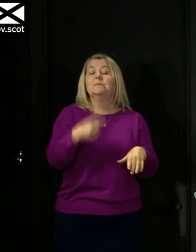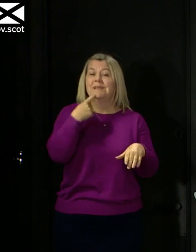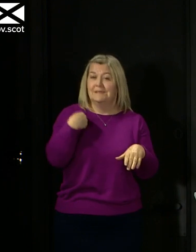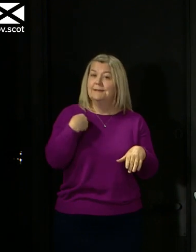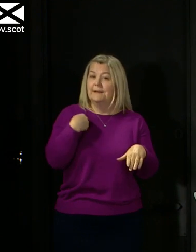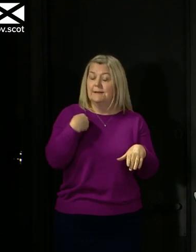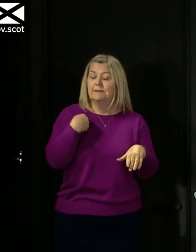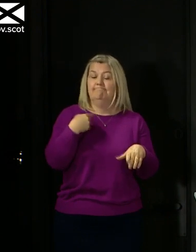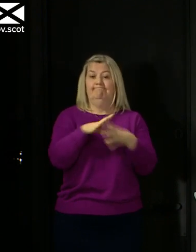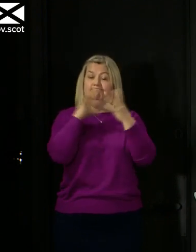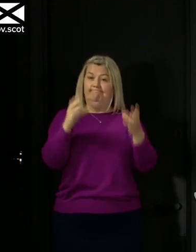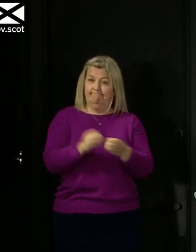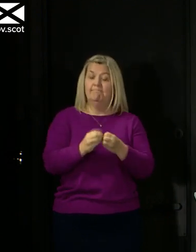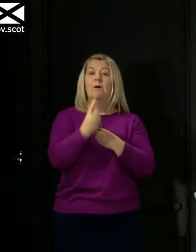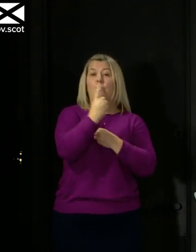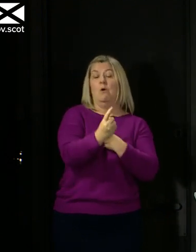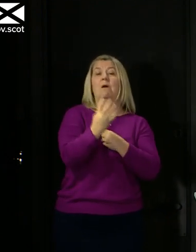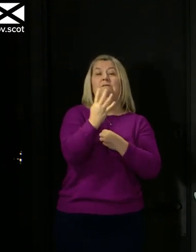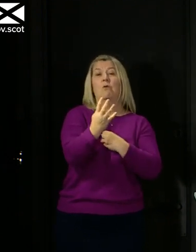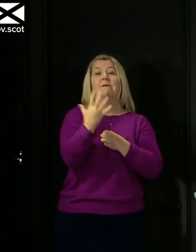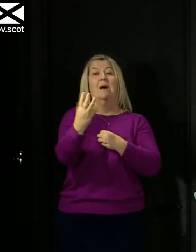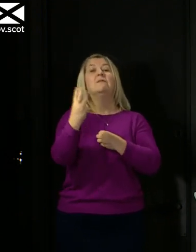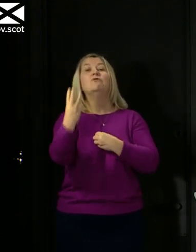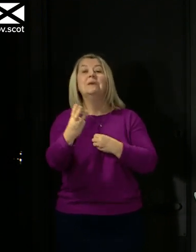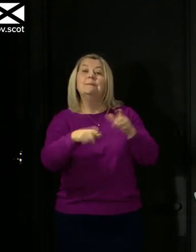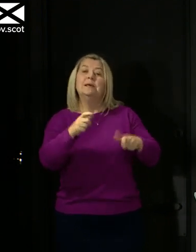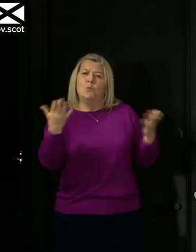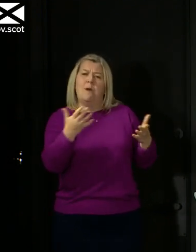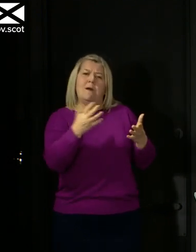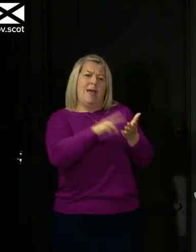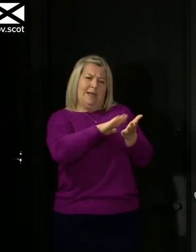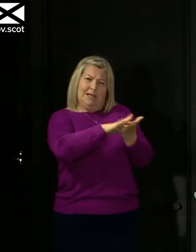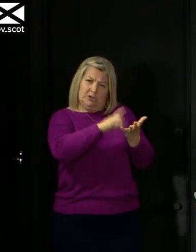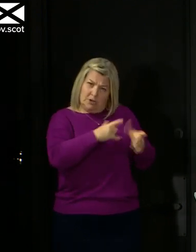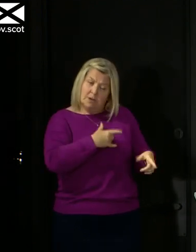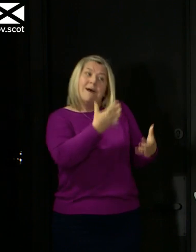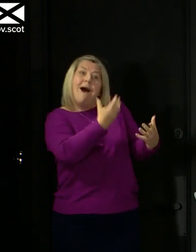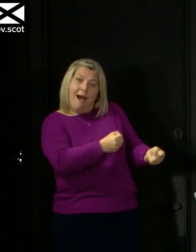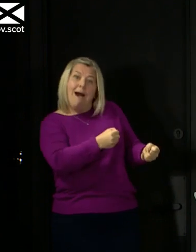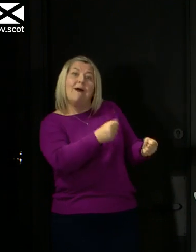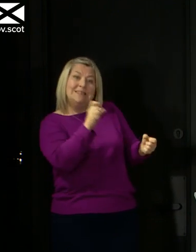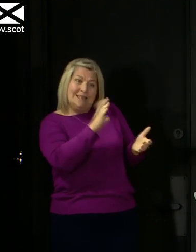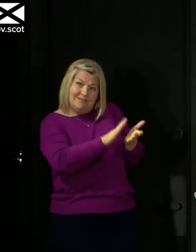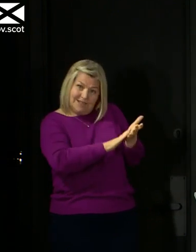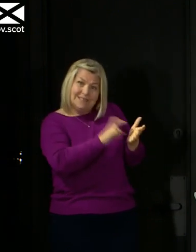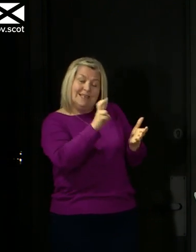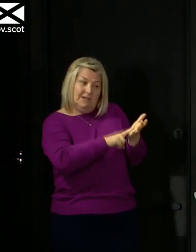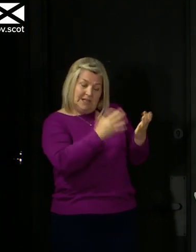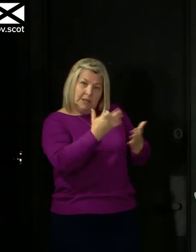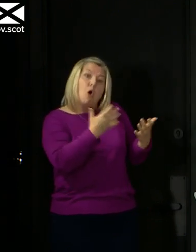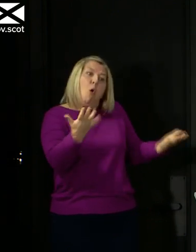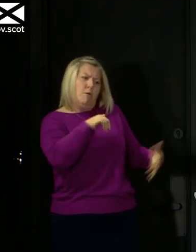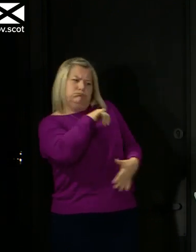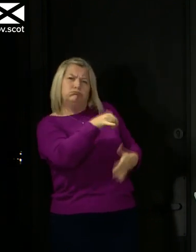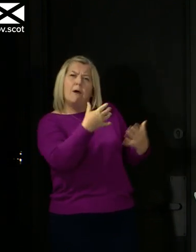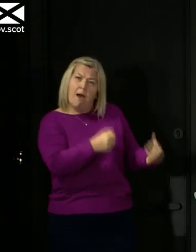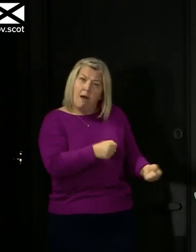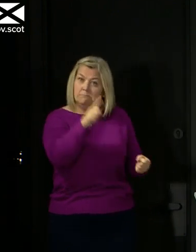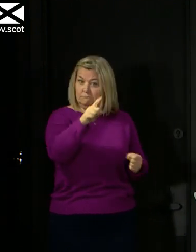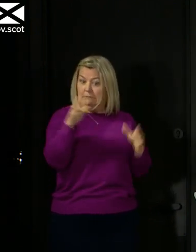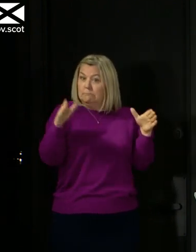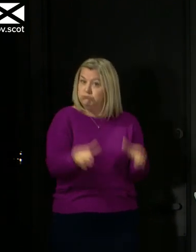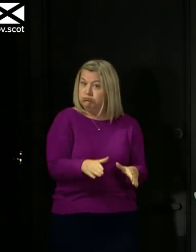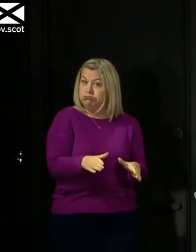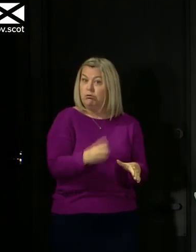A total of 1,453 patients are in hospital with COVID-19 - that is a decrease of 31 from